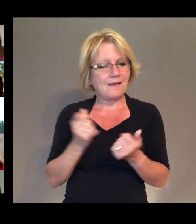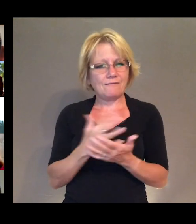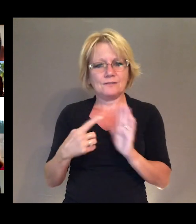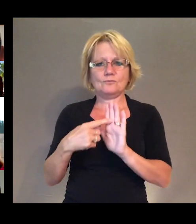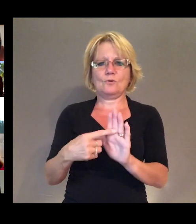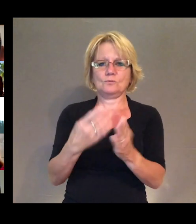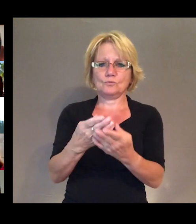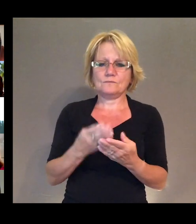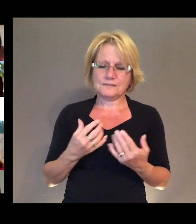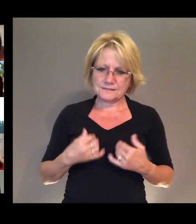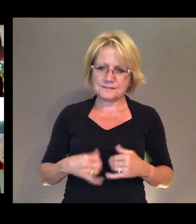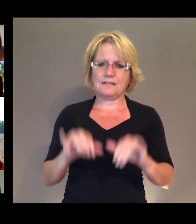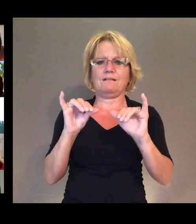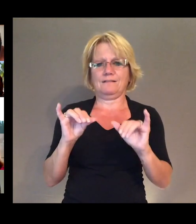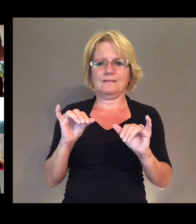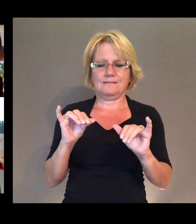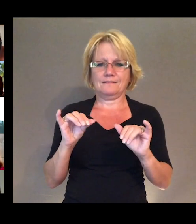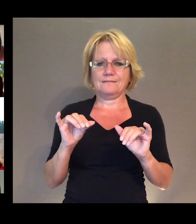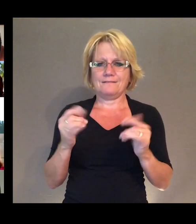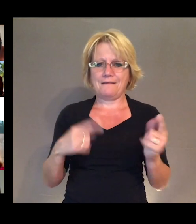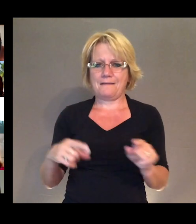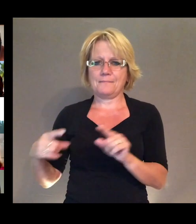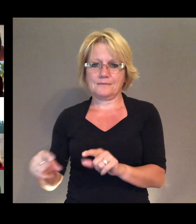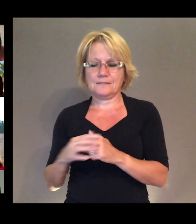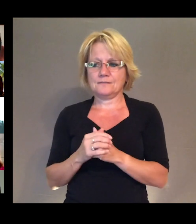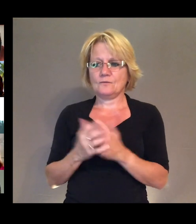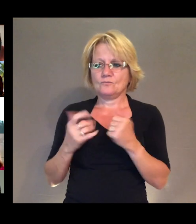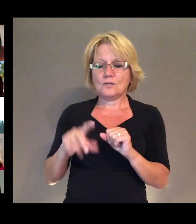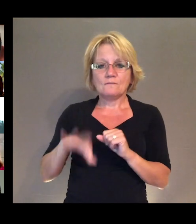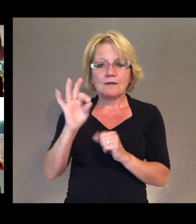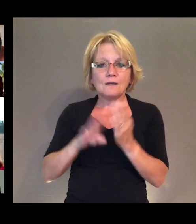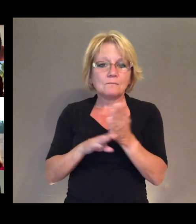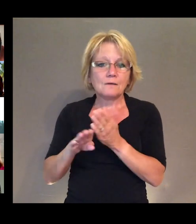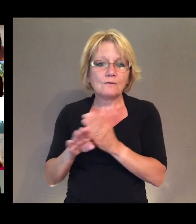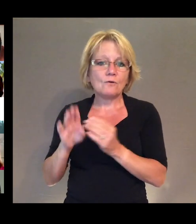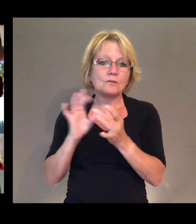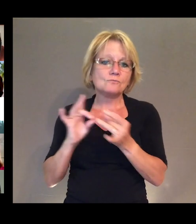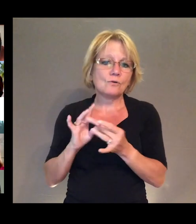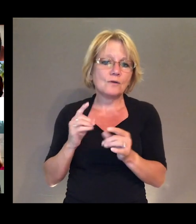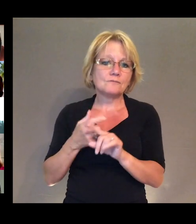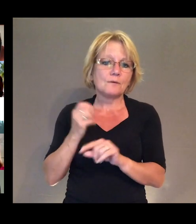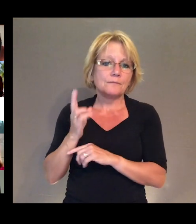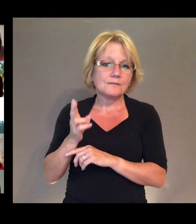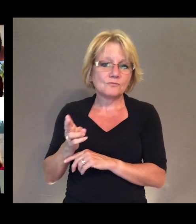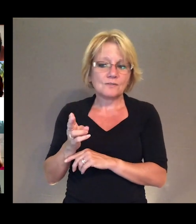So finding stories of the minorities in history and getting kids to delve in, investigate,